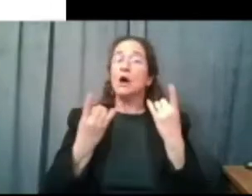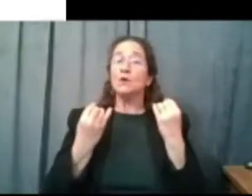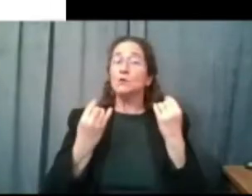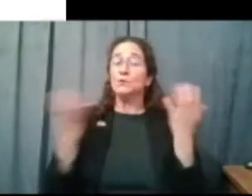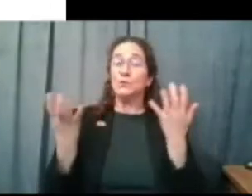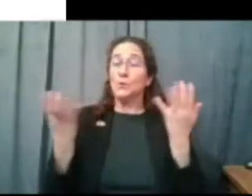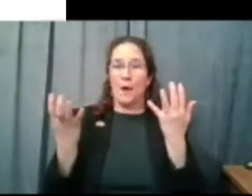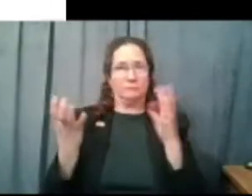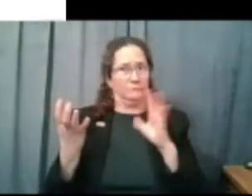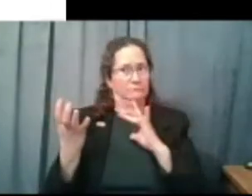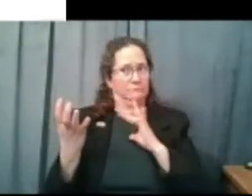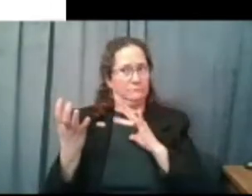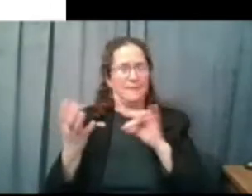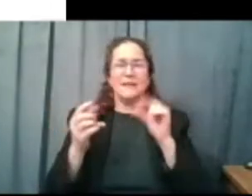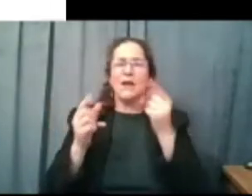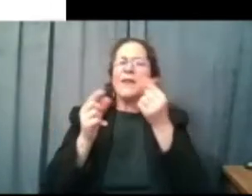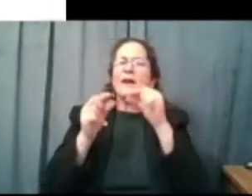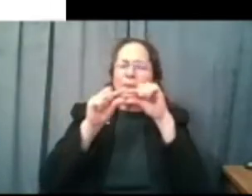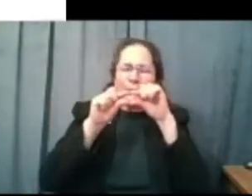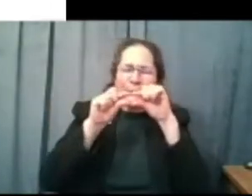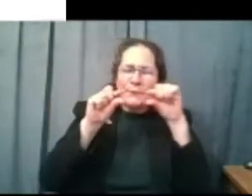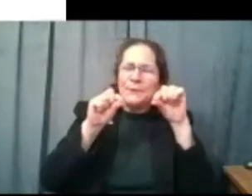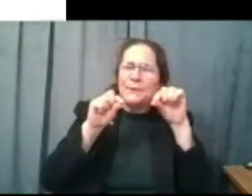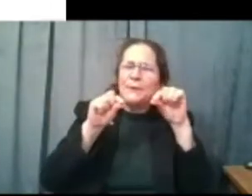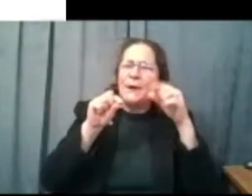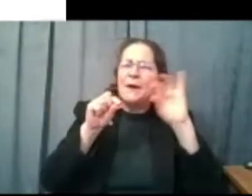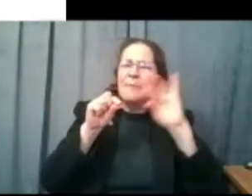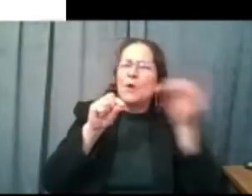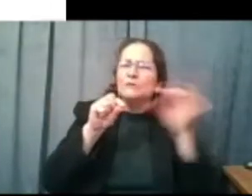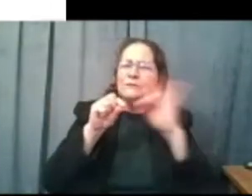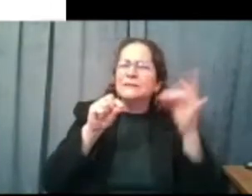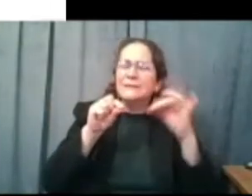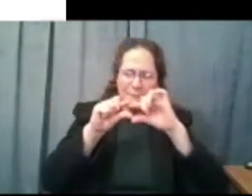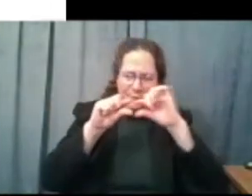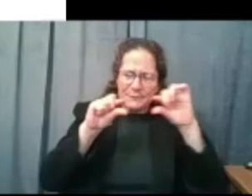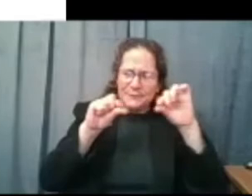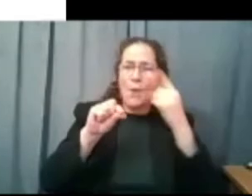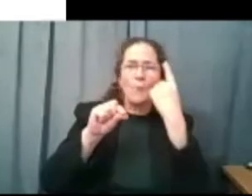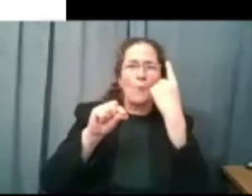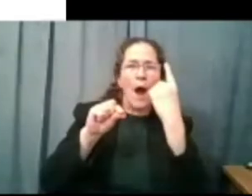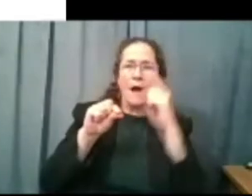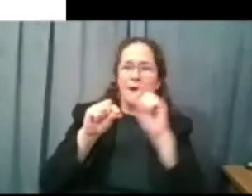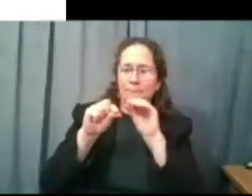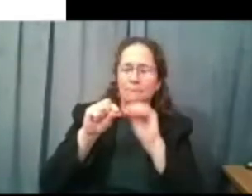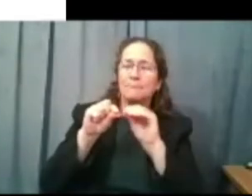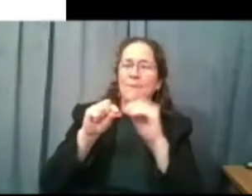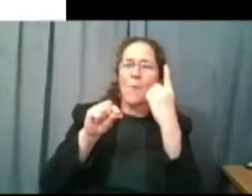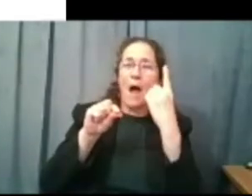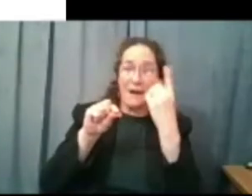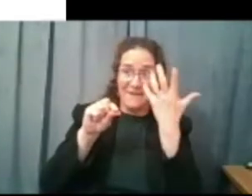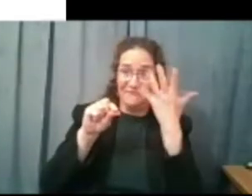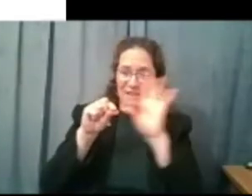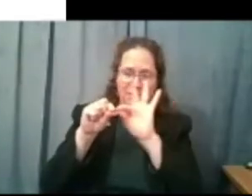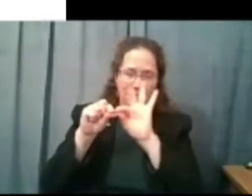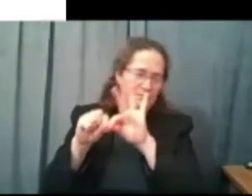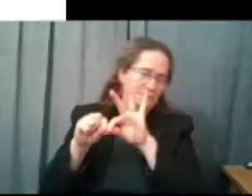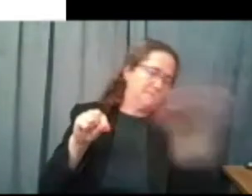she said I use those real little teeny post-it notes where I can fit one little thing on it, she said as soon as I'm done with it, I tear it off my